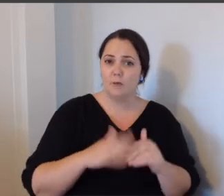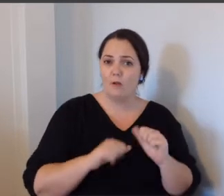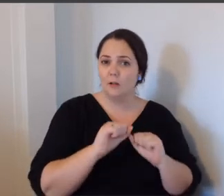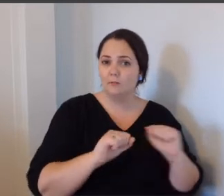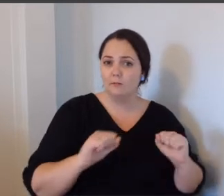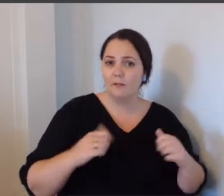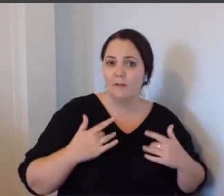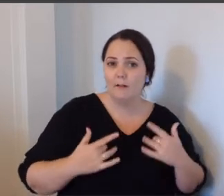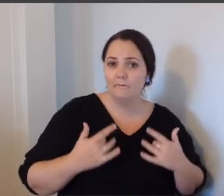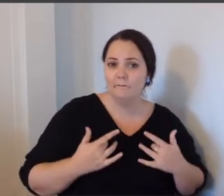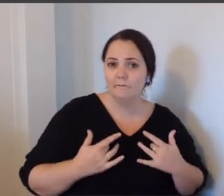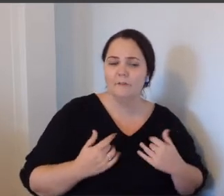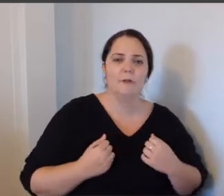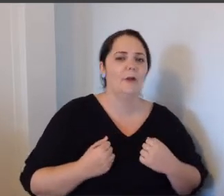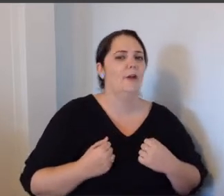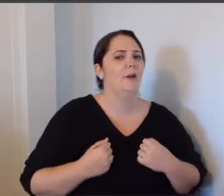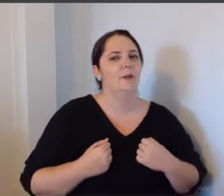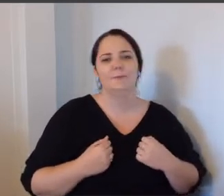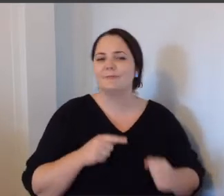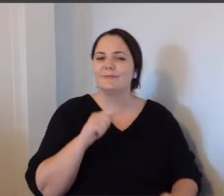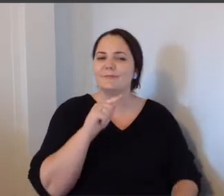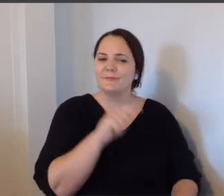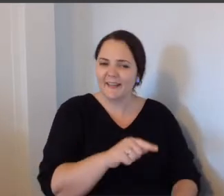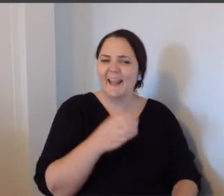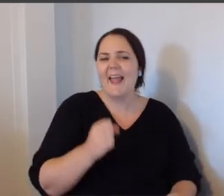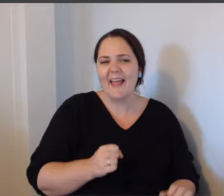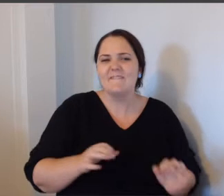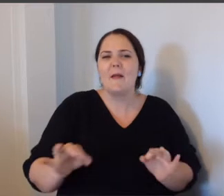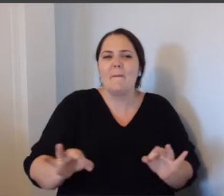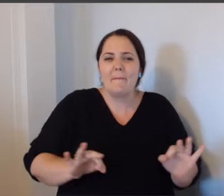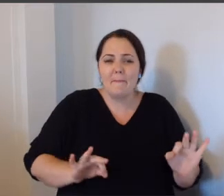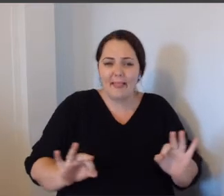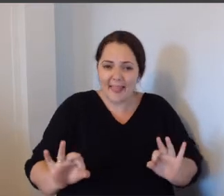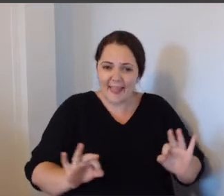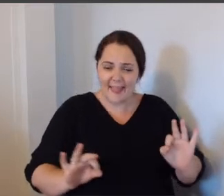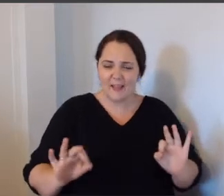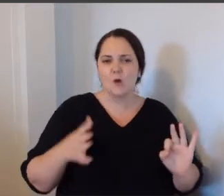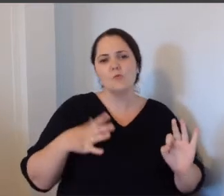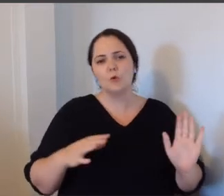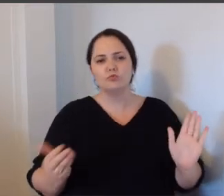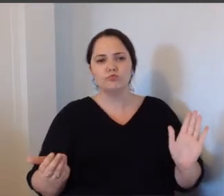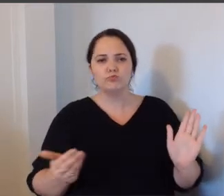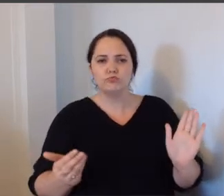any means. Vasari also had an agenda, he was developing a theory of of aesthetics that